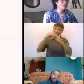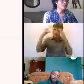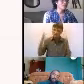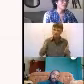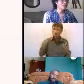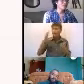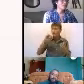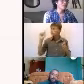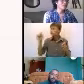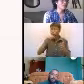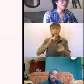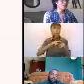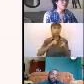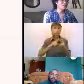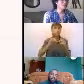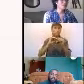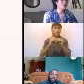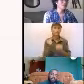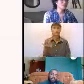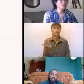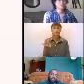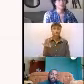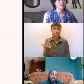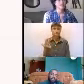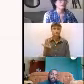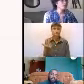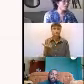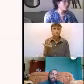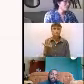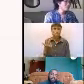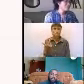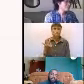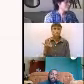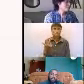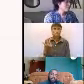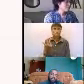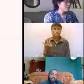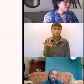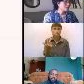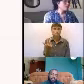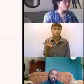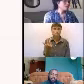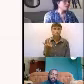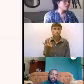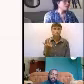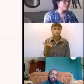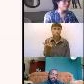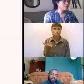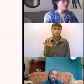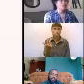accountability and mutual respectful partnership based on trust. So, these are all at the intersections